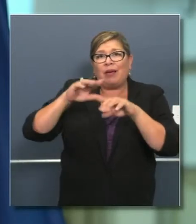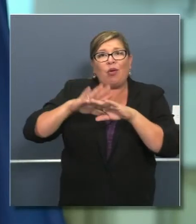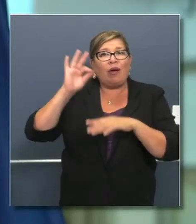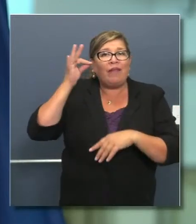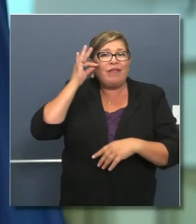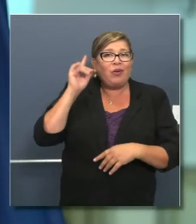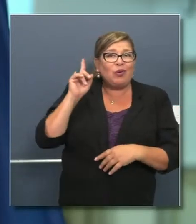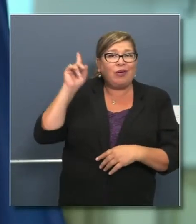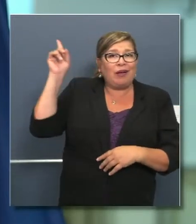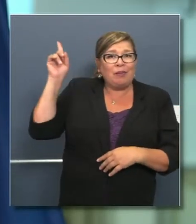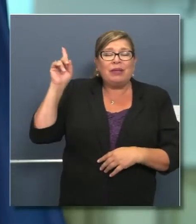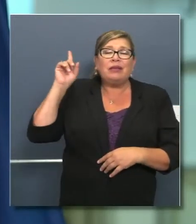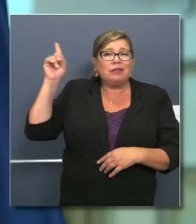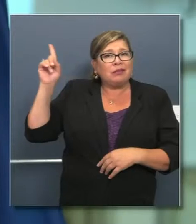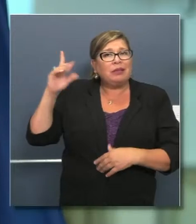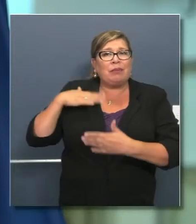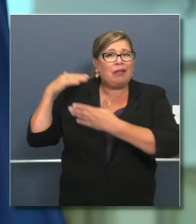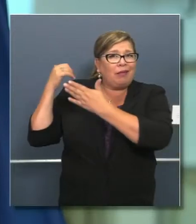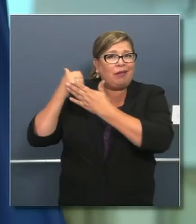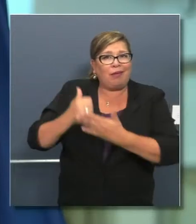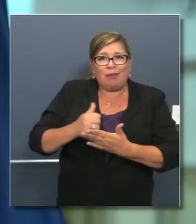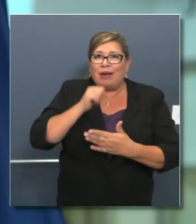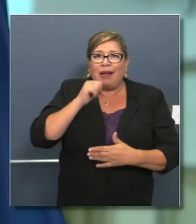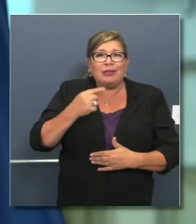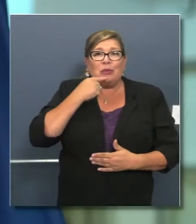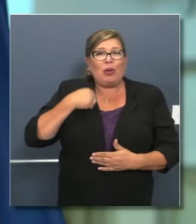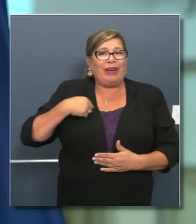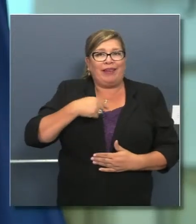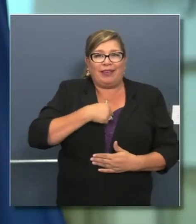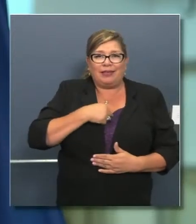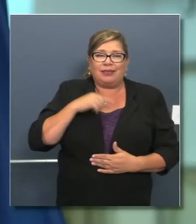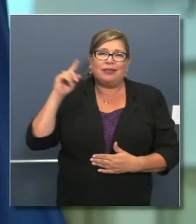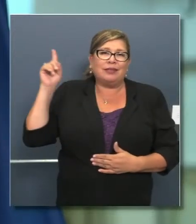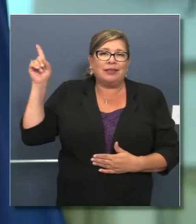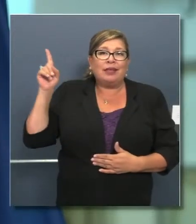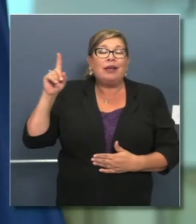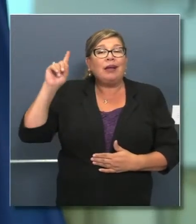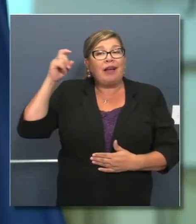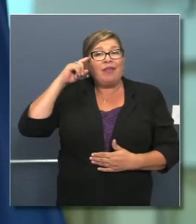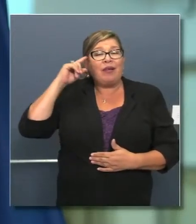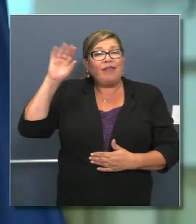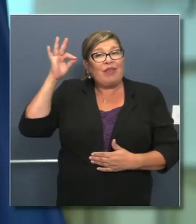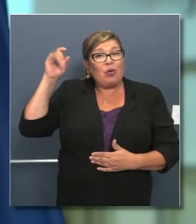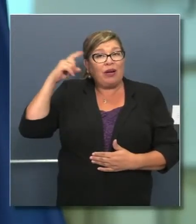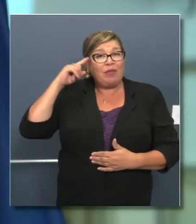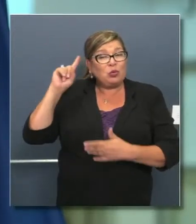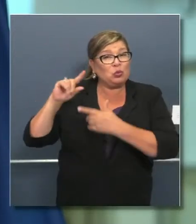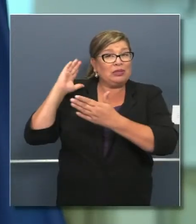counties down not to let the people this country down by pulling back from testing here's the good